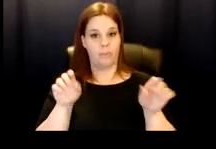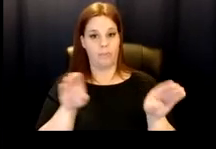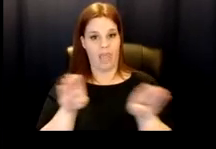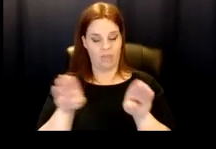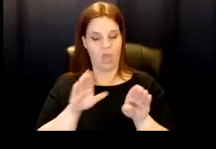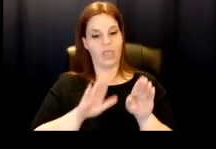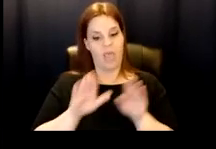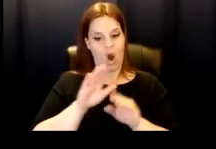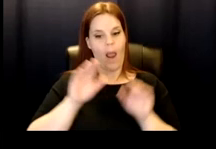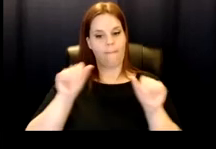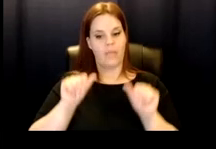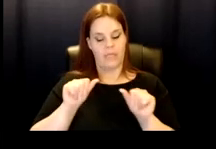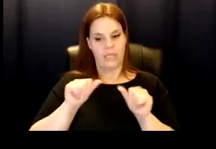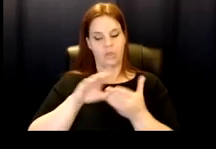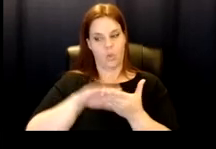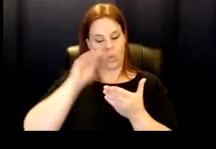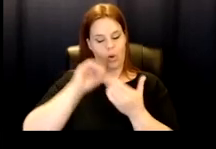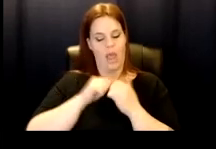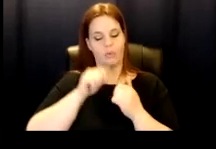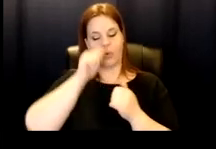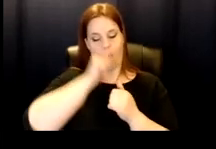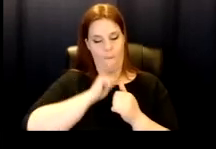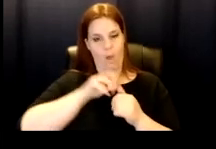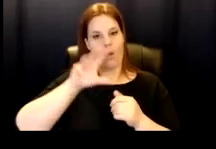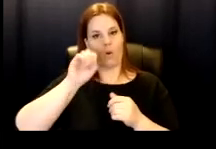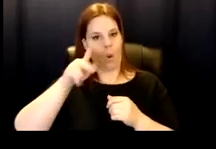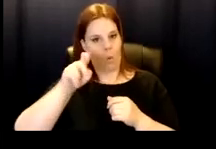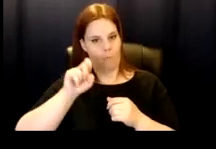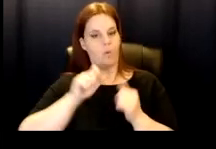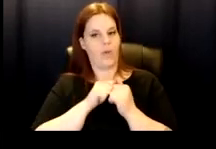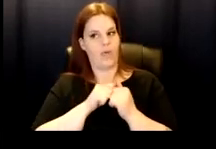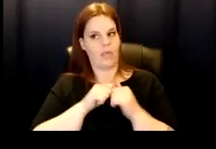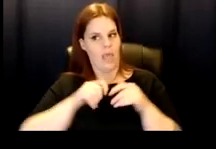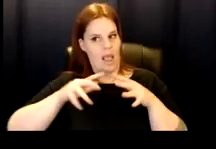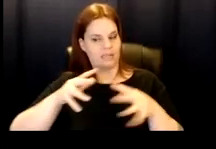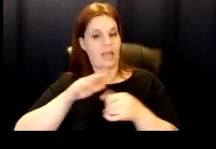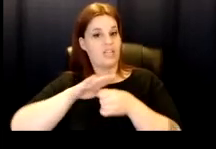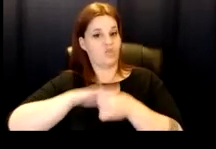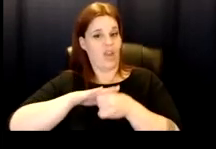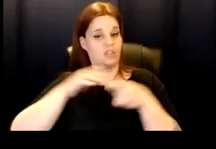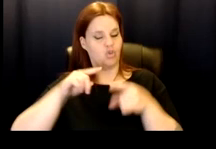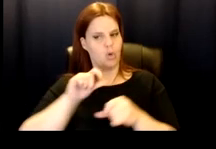learn how to cope with their anxiety and the stress at work, were very helpful in maintaining